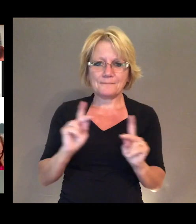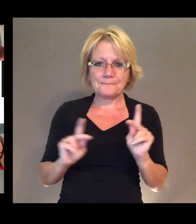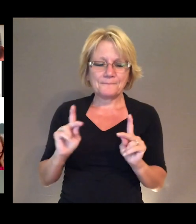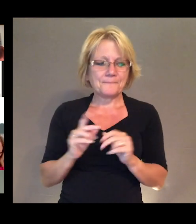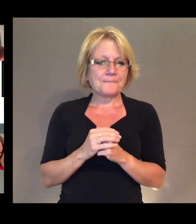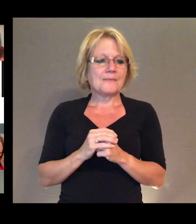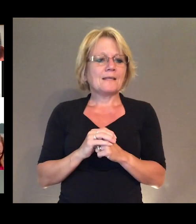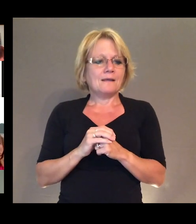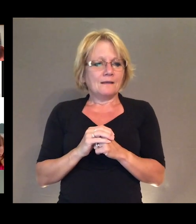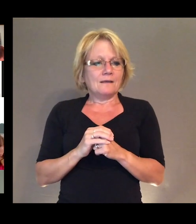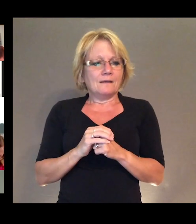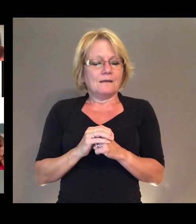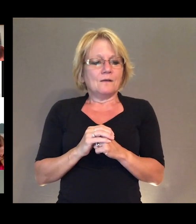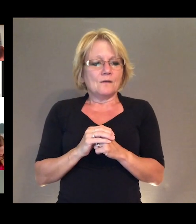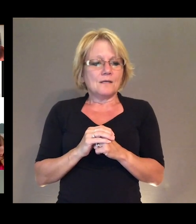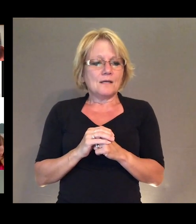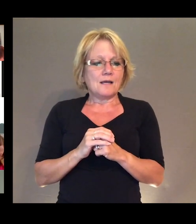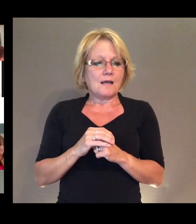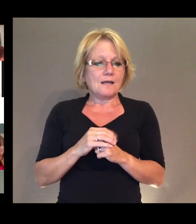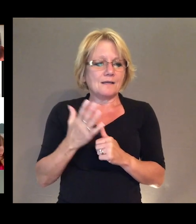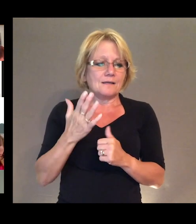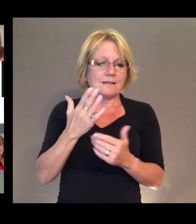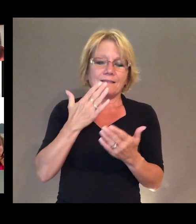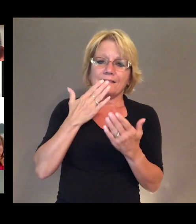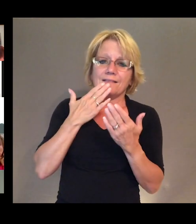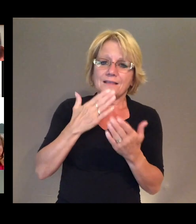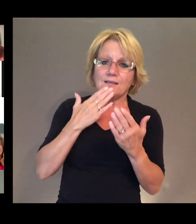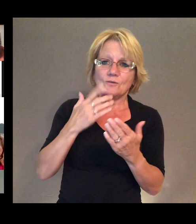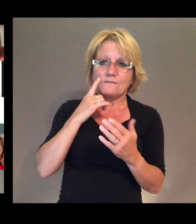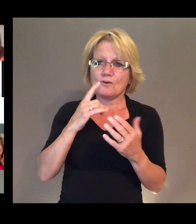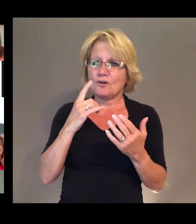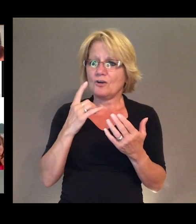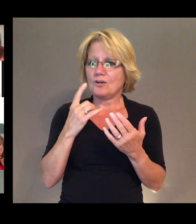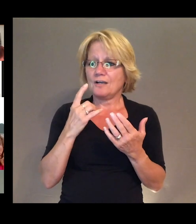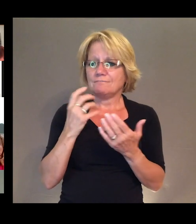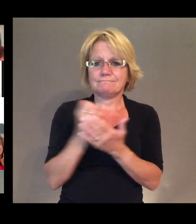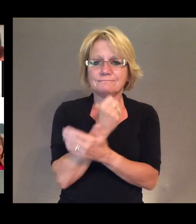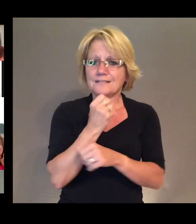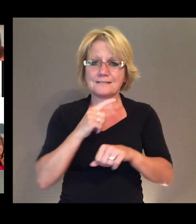First of all, I just wanna just say thank you for taking the time out this evening to talk about this subject.